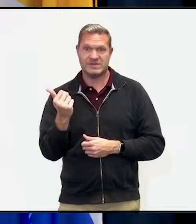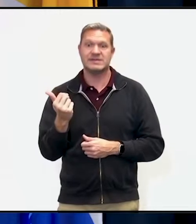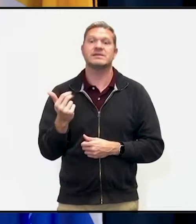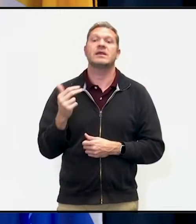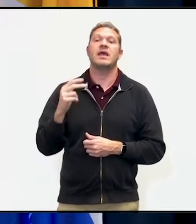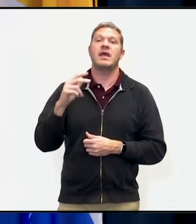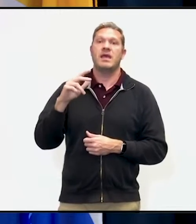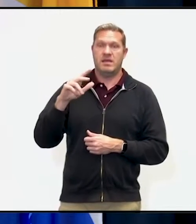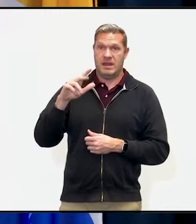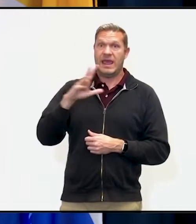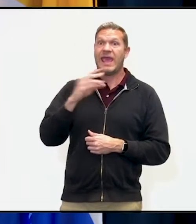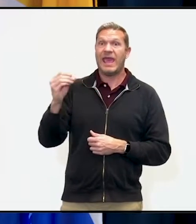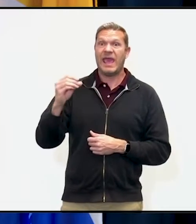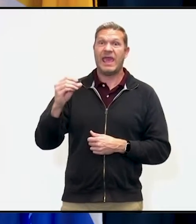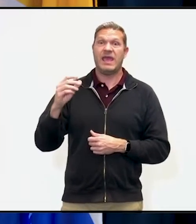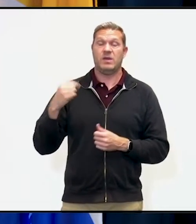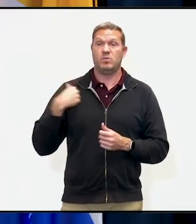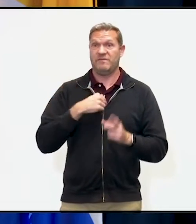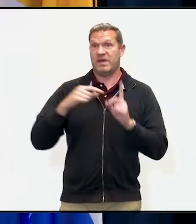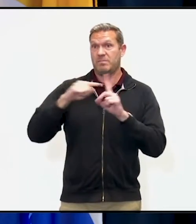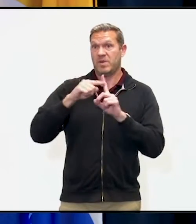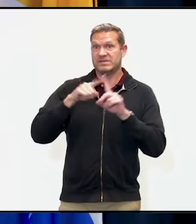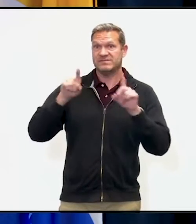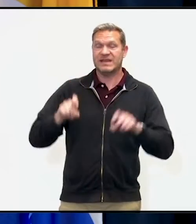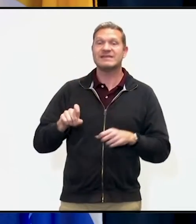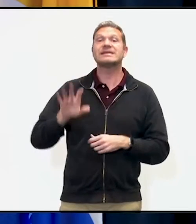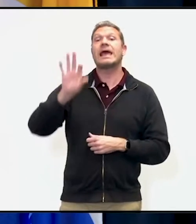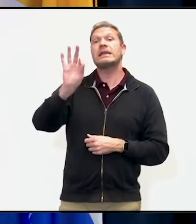Our hearts go out to the loved ones and families of these residents.